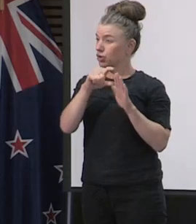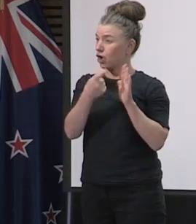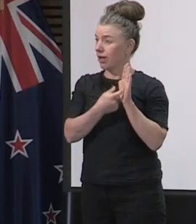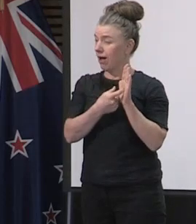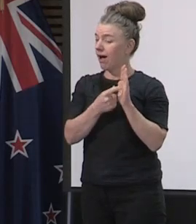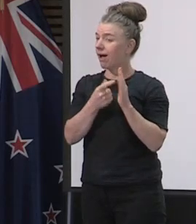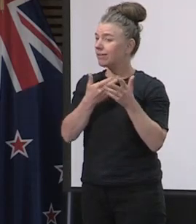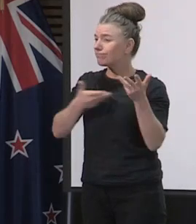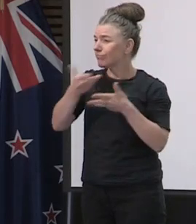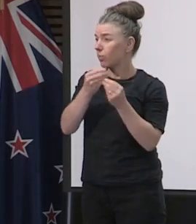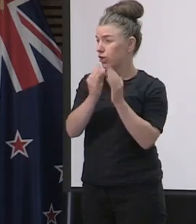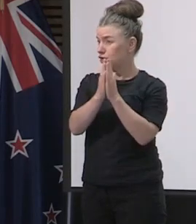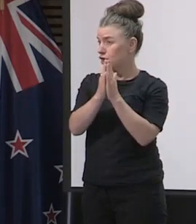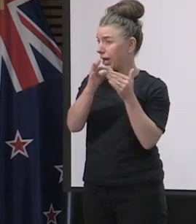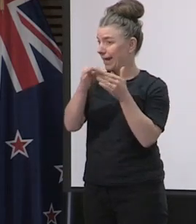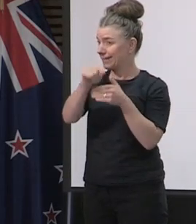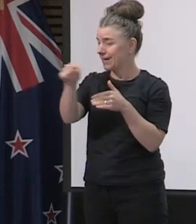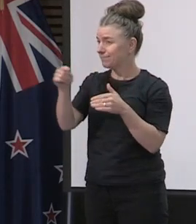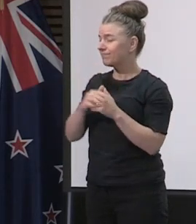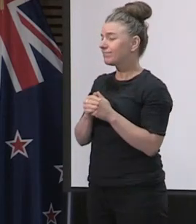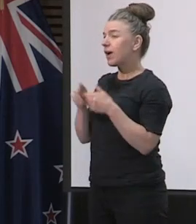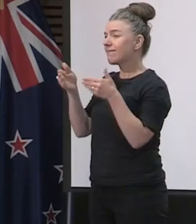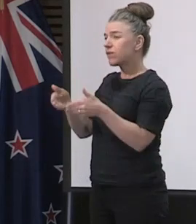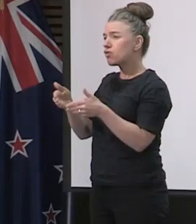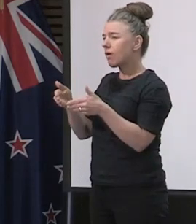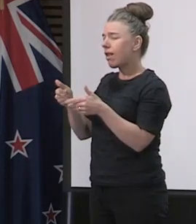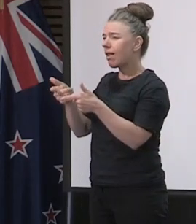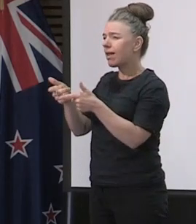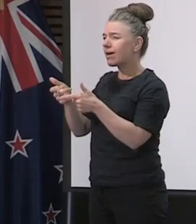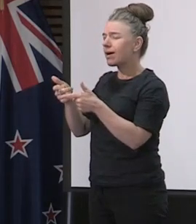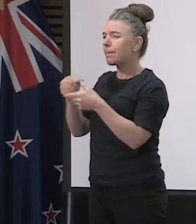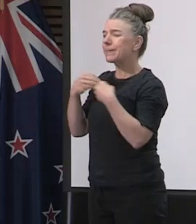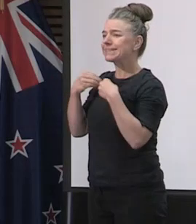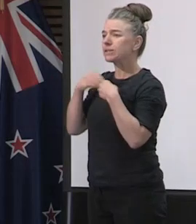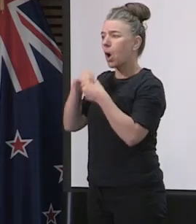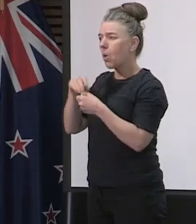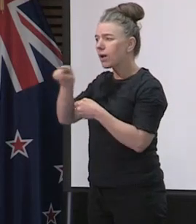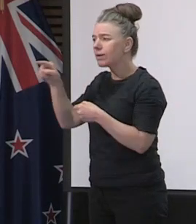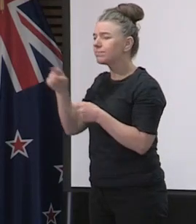Bloomfield and myself were part of a call this morning,